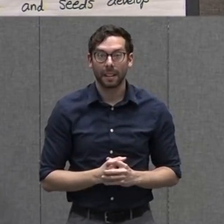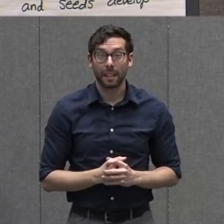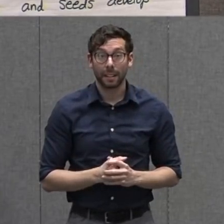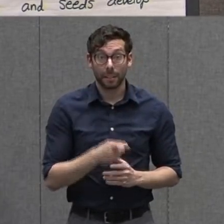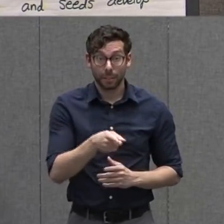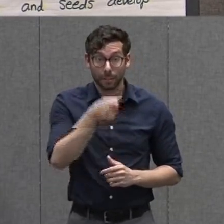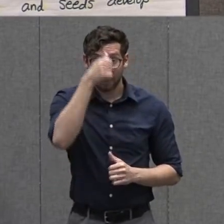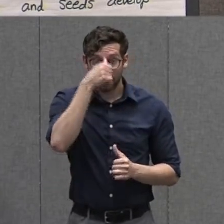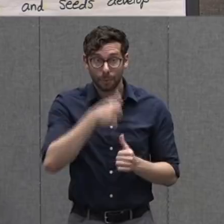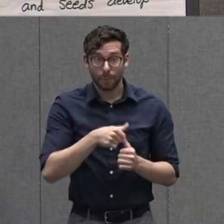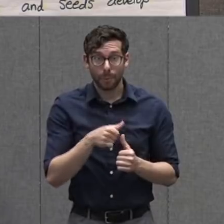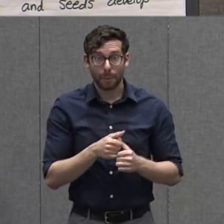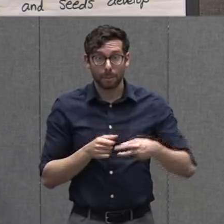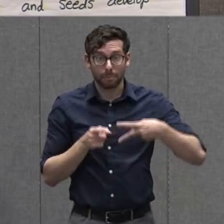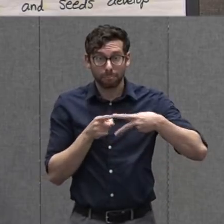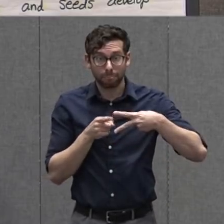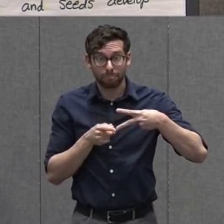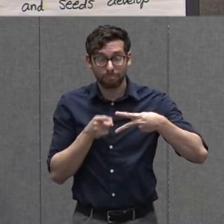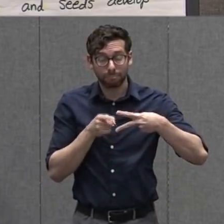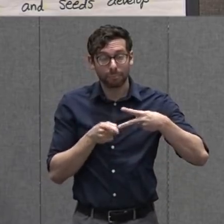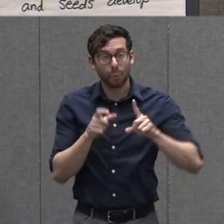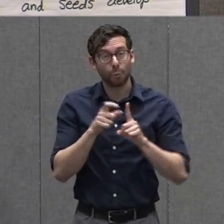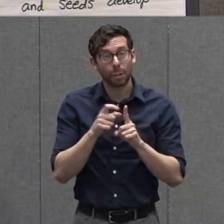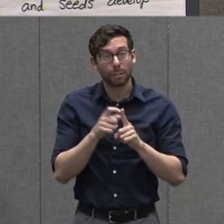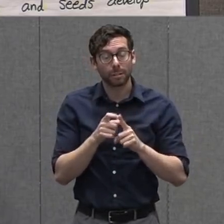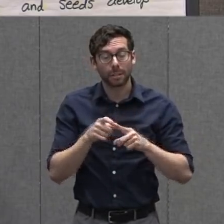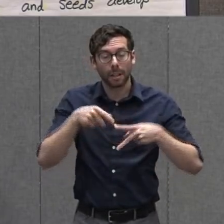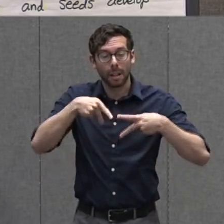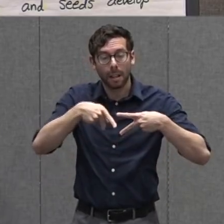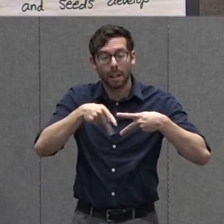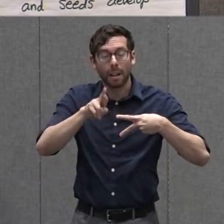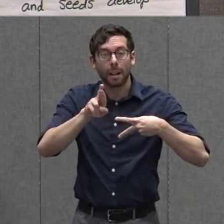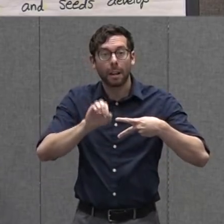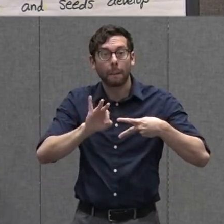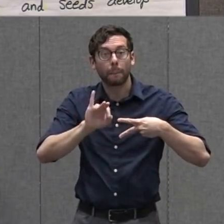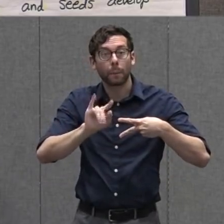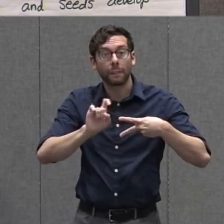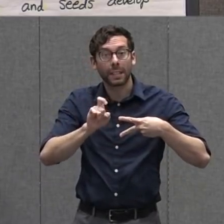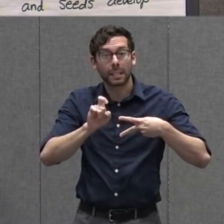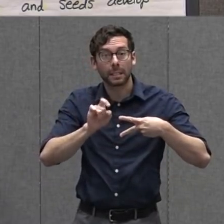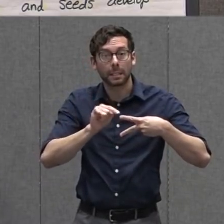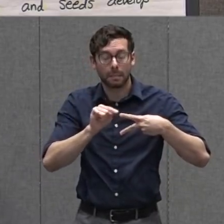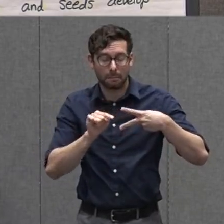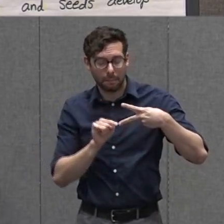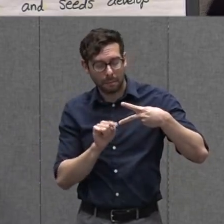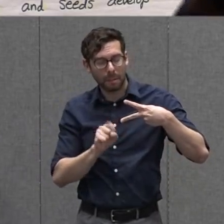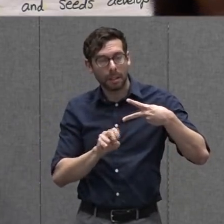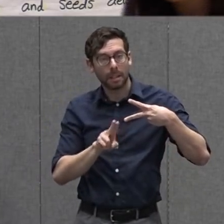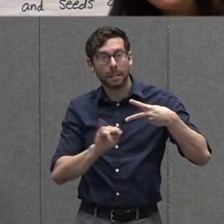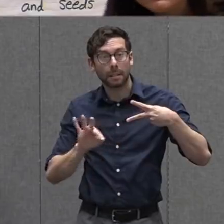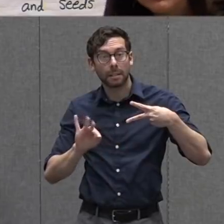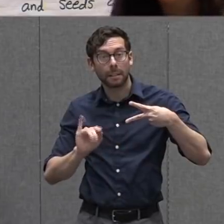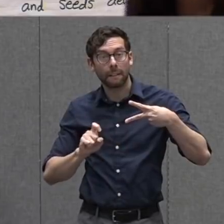Prefix and suffix. These are the last two words we're gonna add up to our chart because we need to say which one is which?